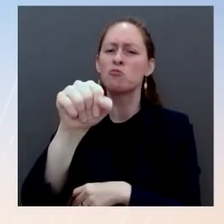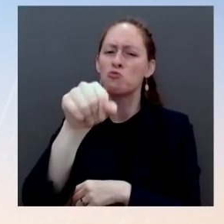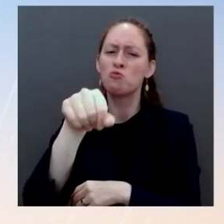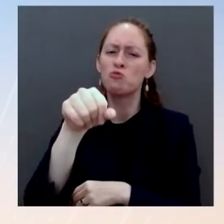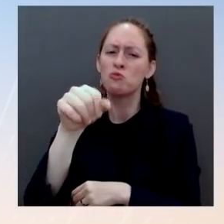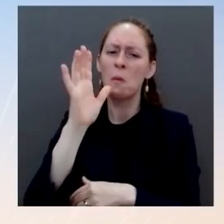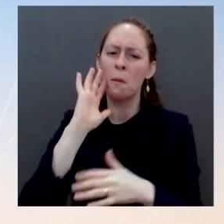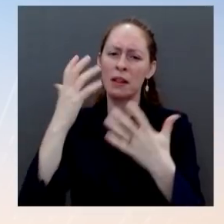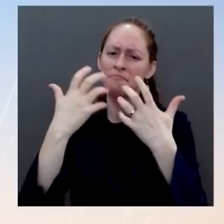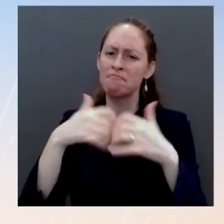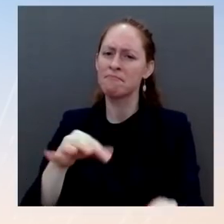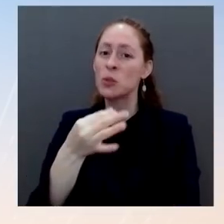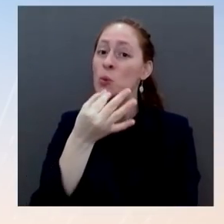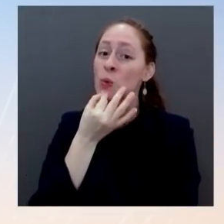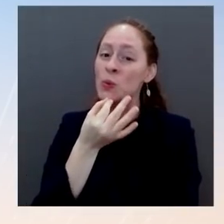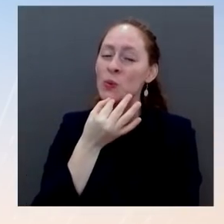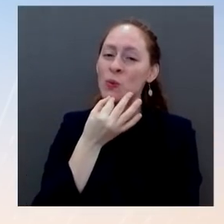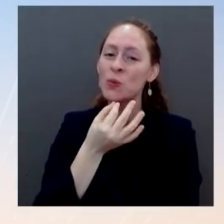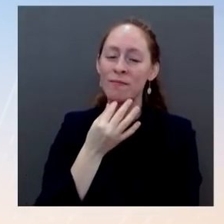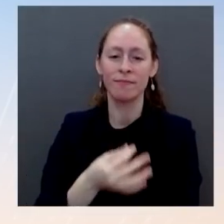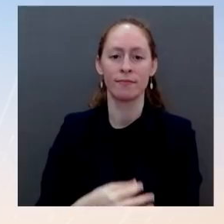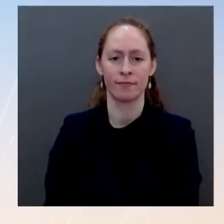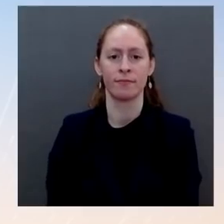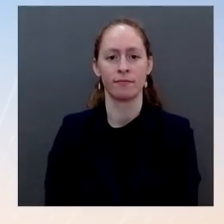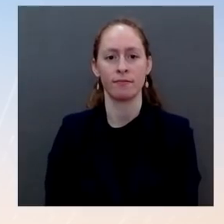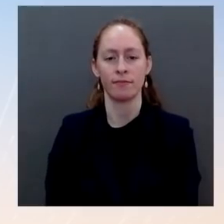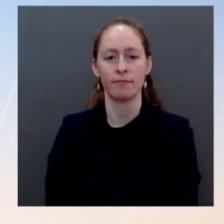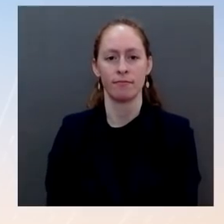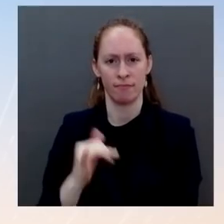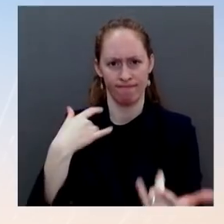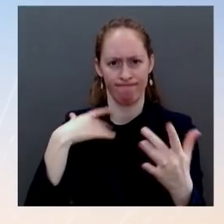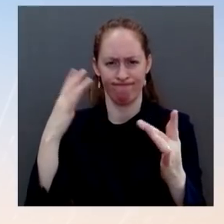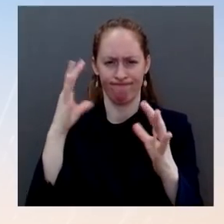And we'll have an update on that, I think, very shortly. And we want -- we don't want to put the website up